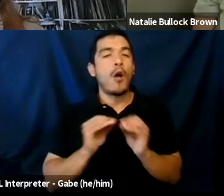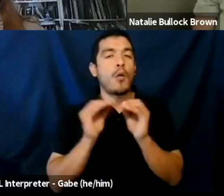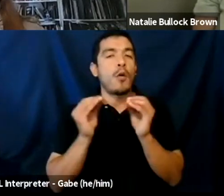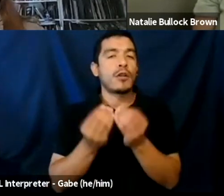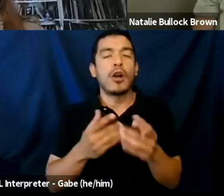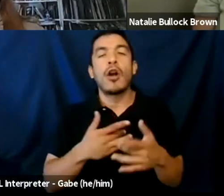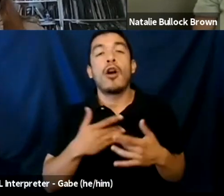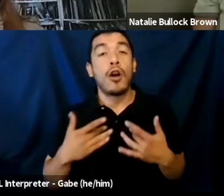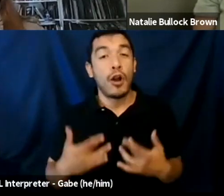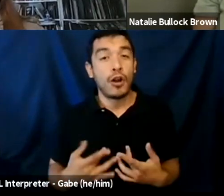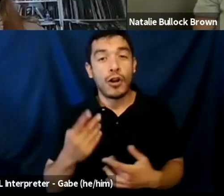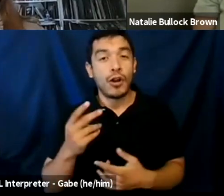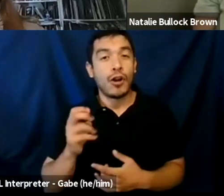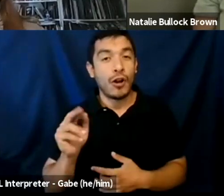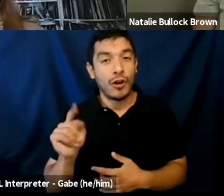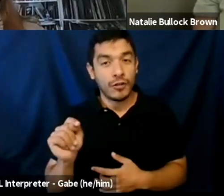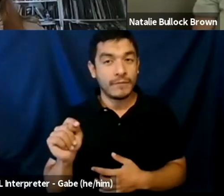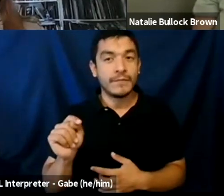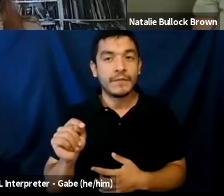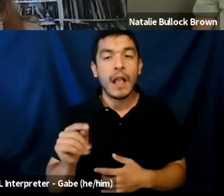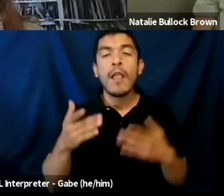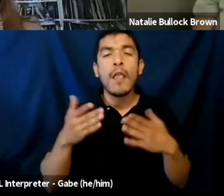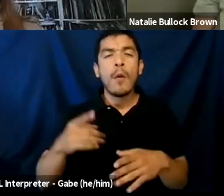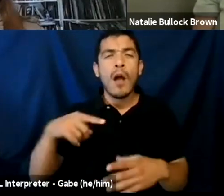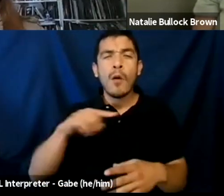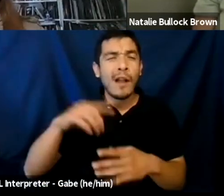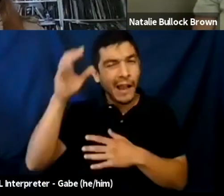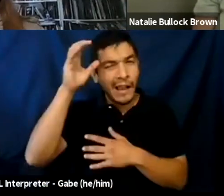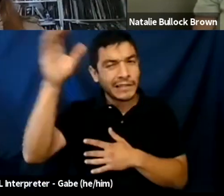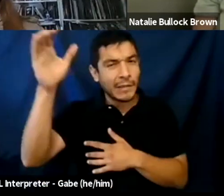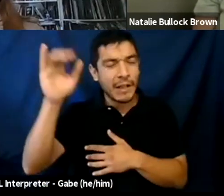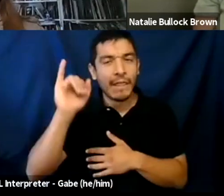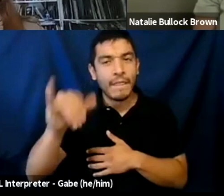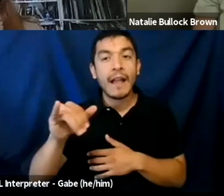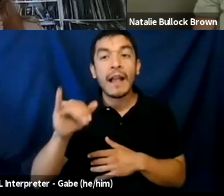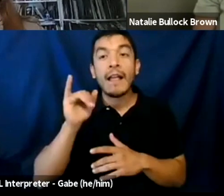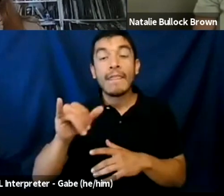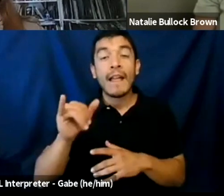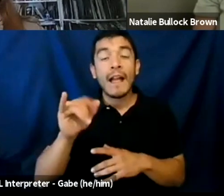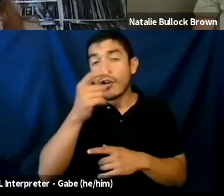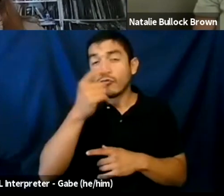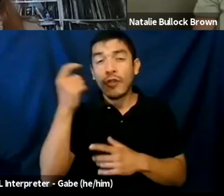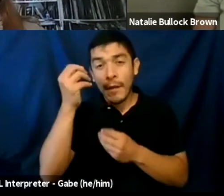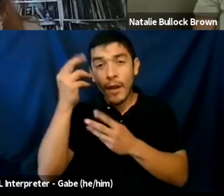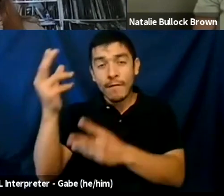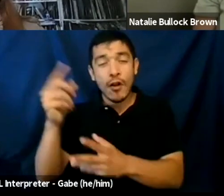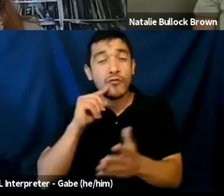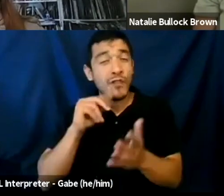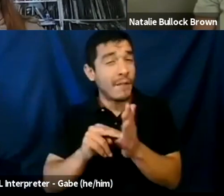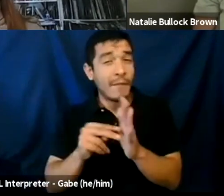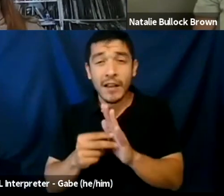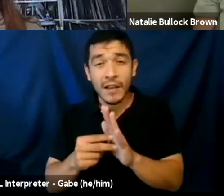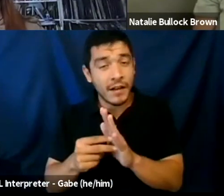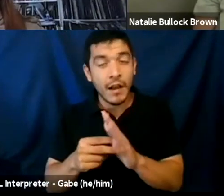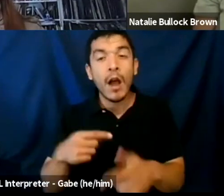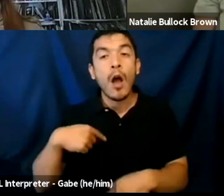So, the way we've kind of conceptualized it is that being trauma informed essentially means that you were thinking about